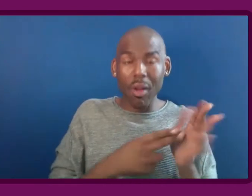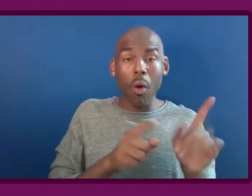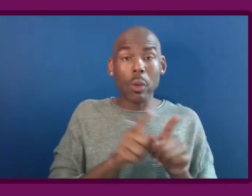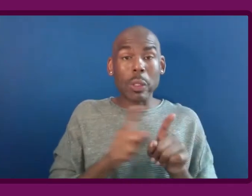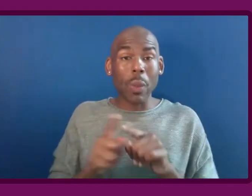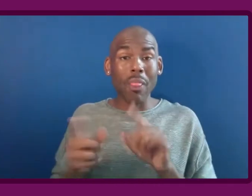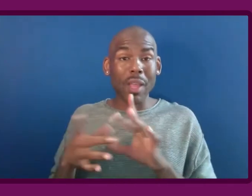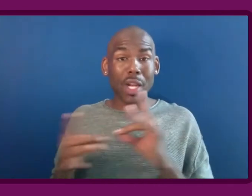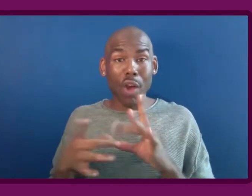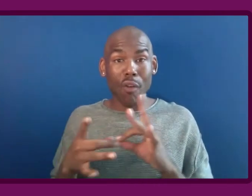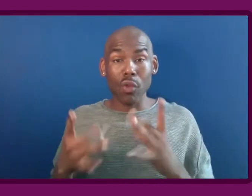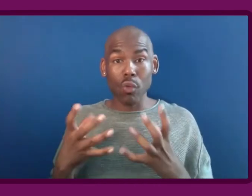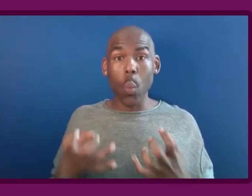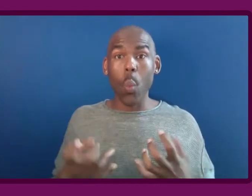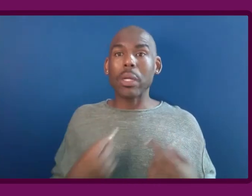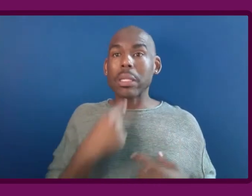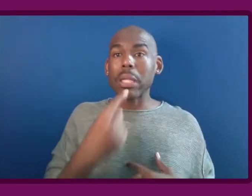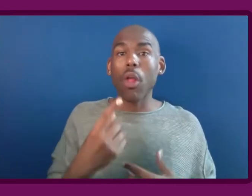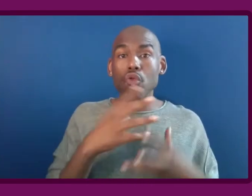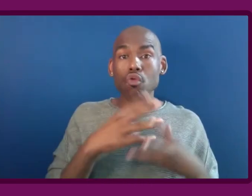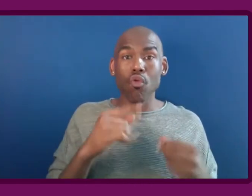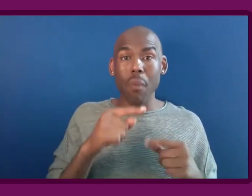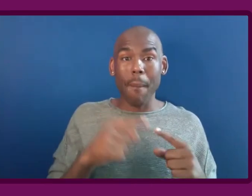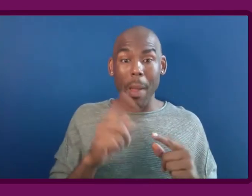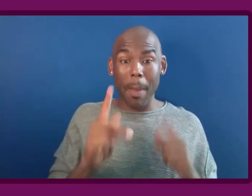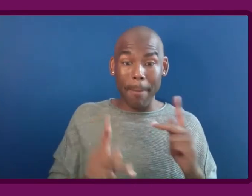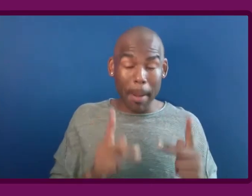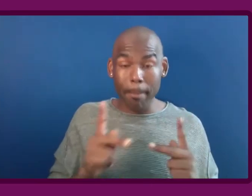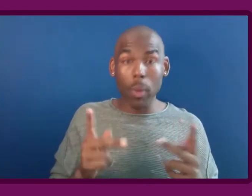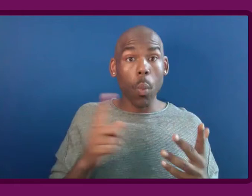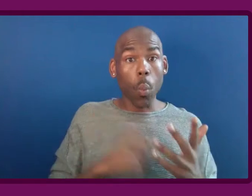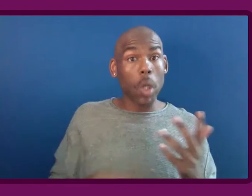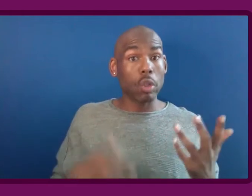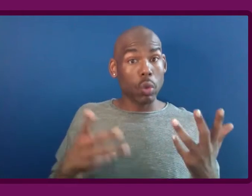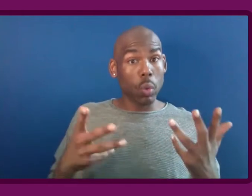Also, because the narrative was she wanted to tell the story about these people. What she wanted was,